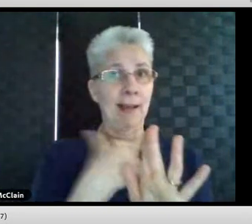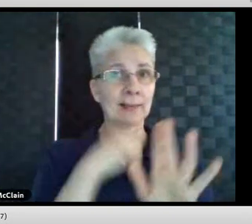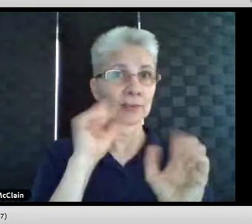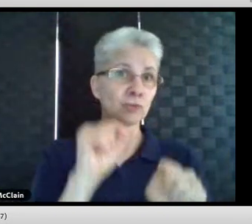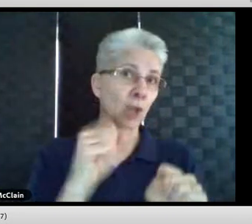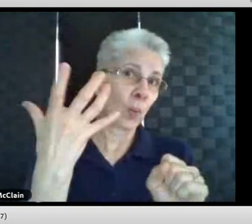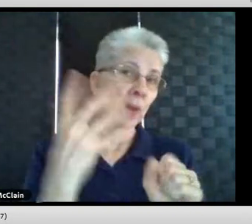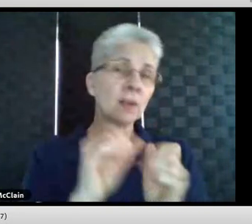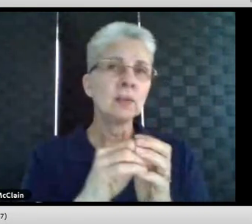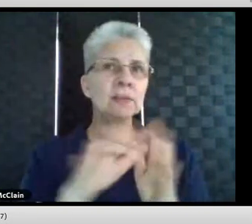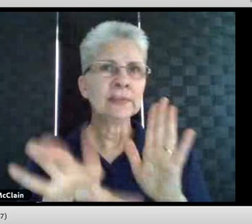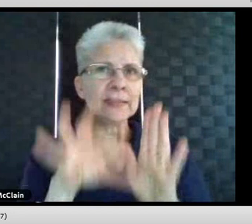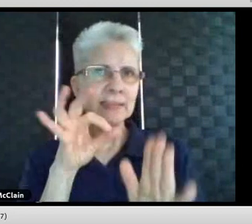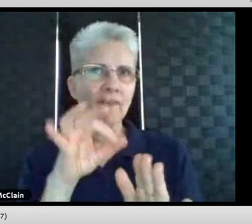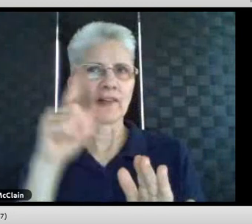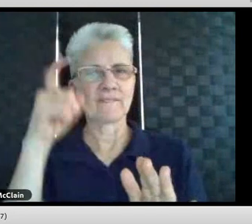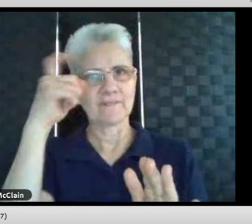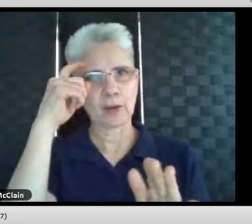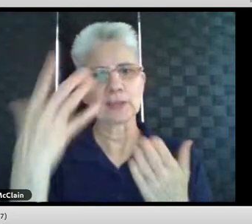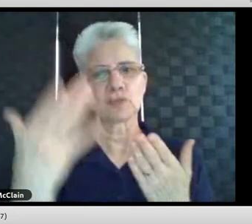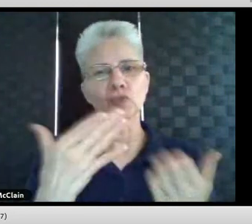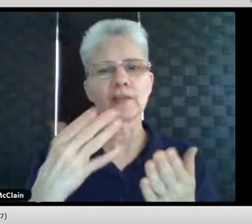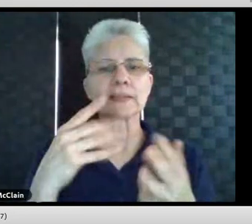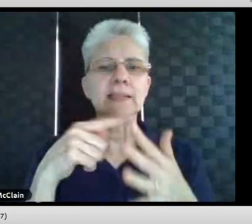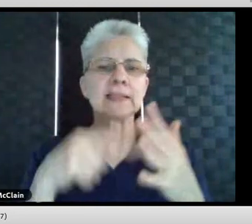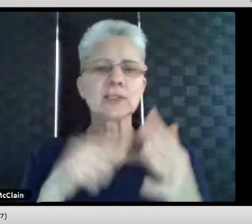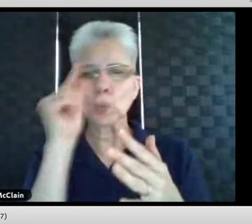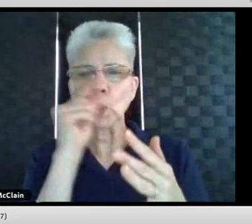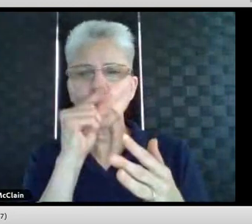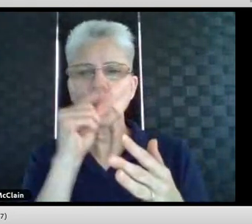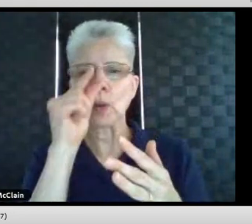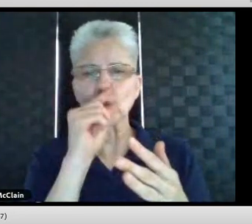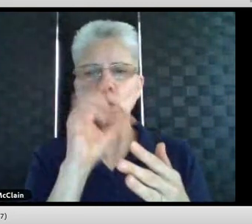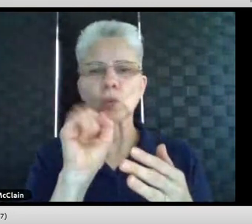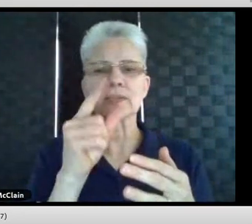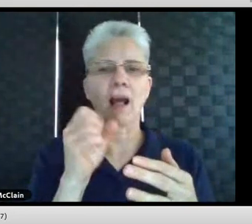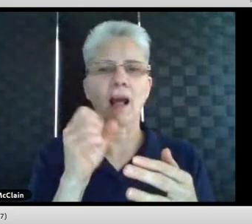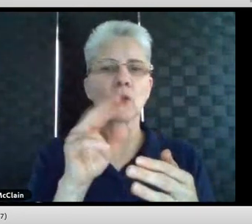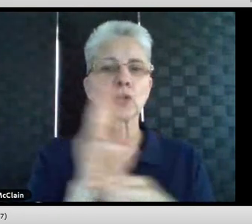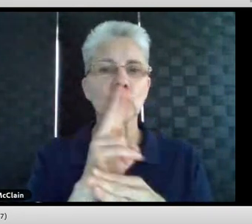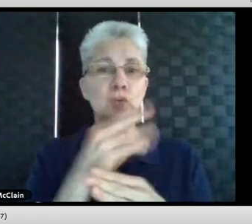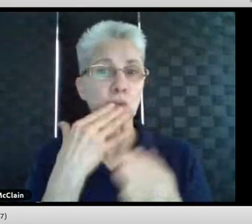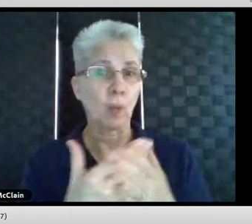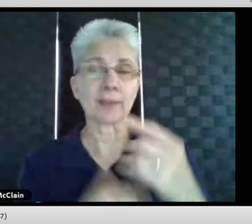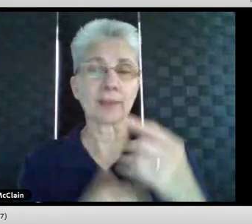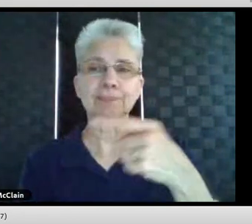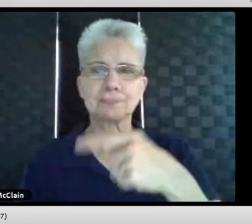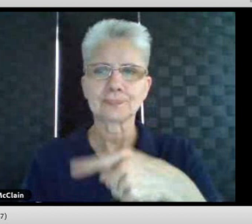You know, discovery and federated services, Google and Google Scholar, if you can use those effectively those are only going to help you